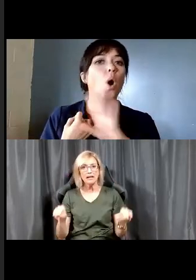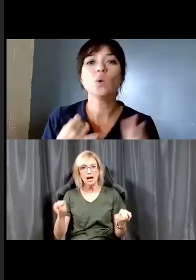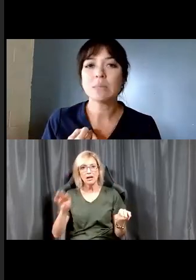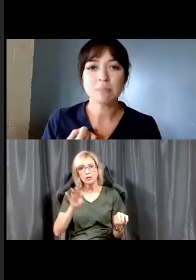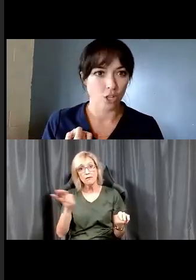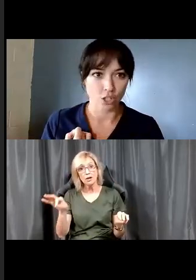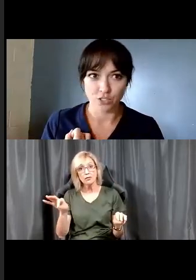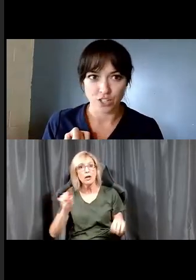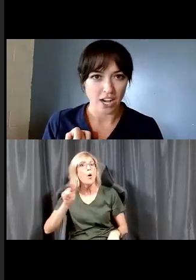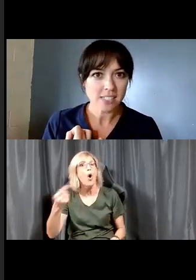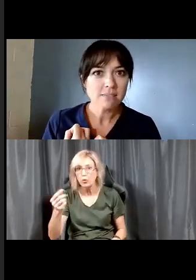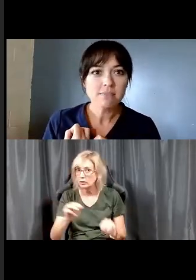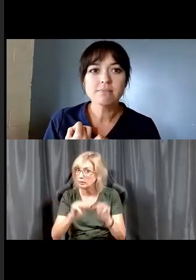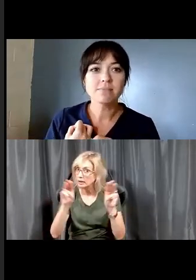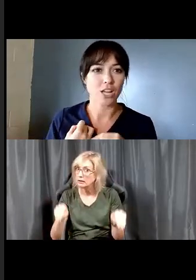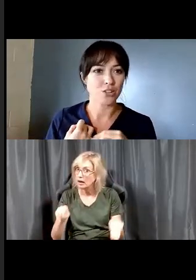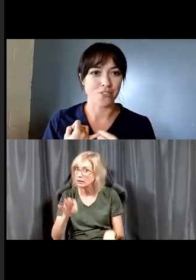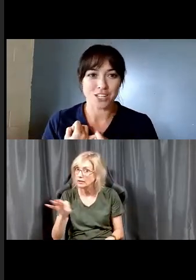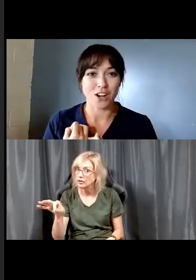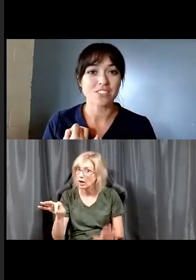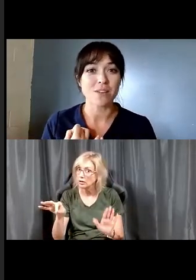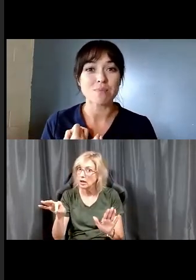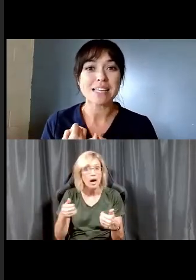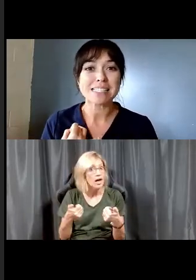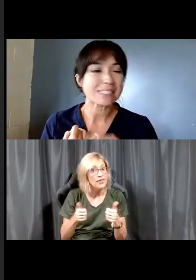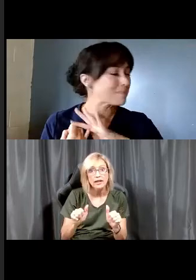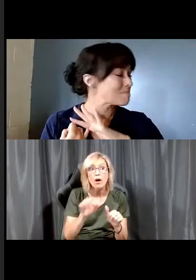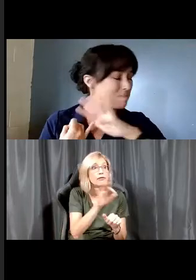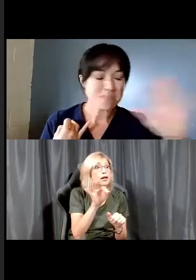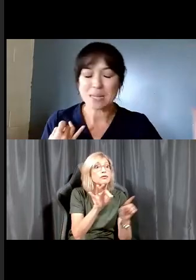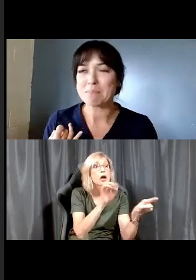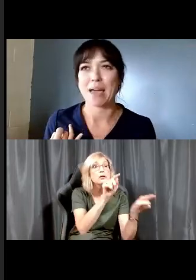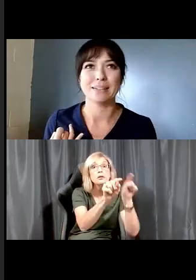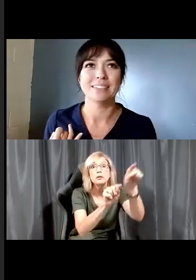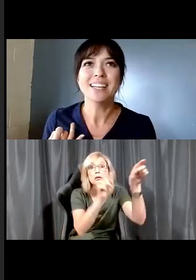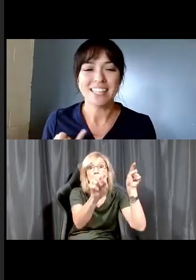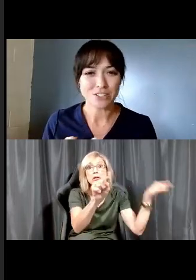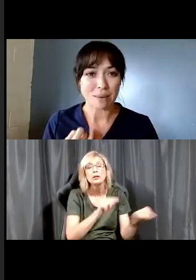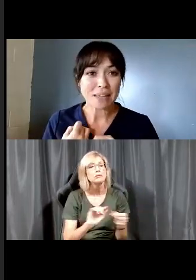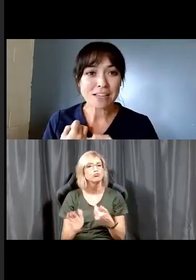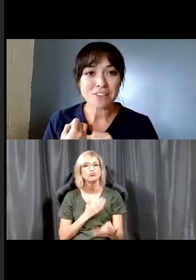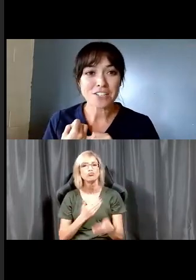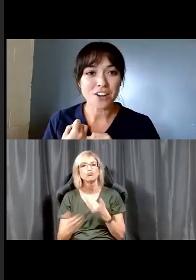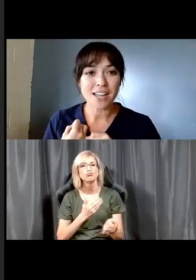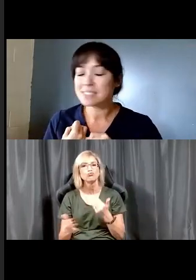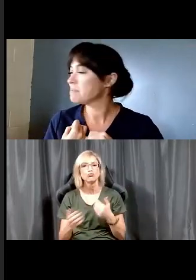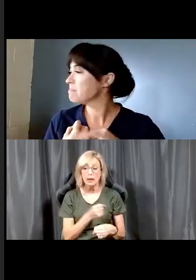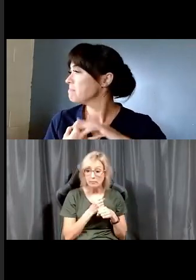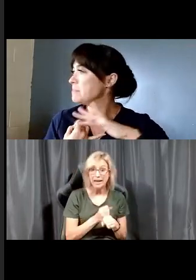Only McDonald's fries. Tried French fries are other places didn't matter. Tried making French fries.